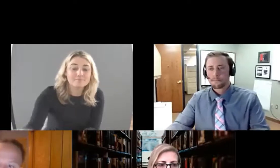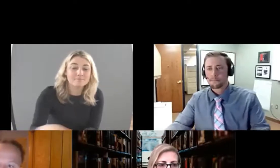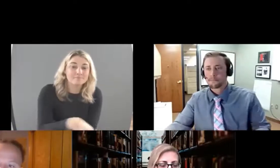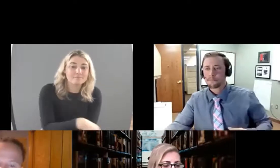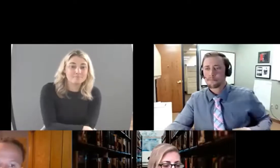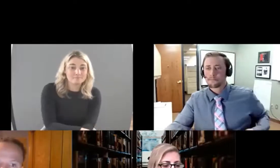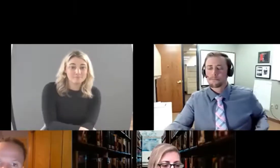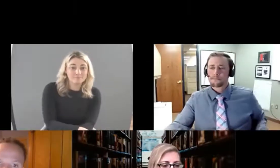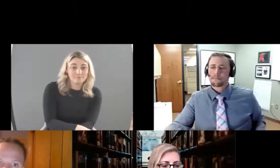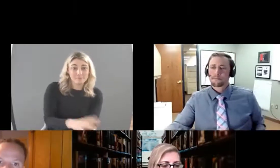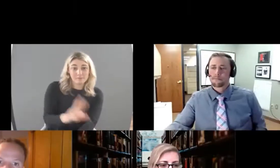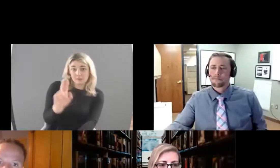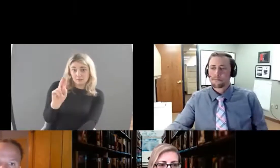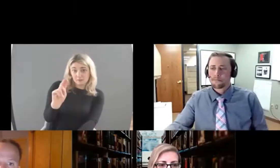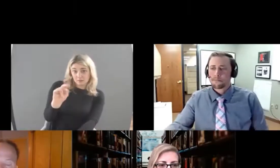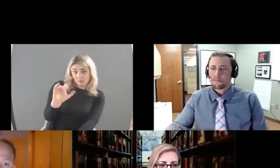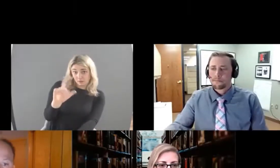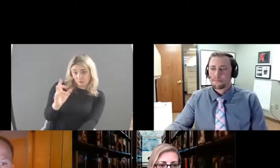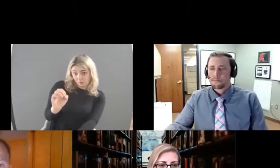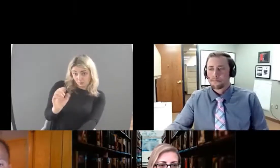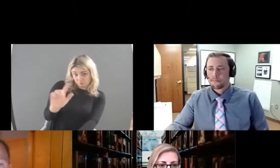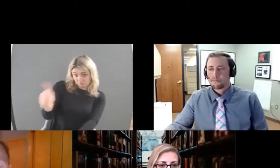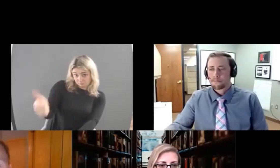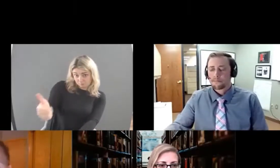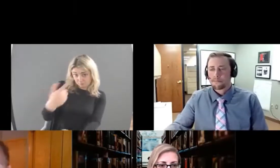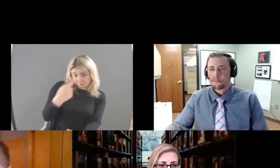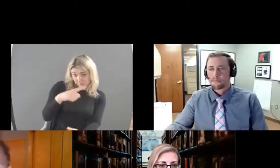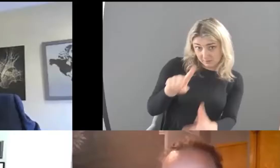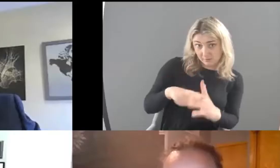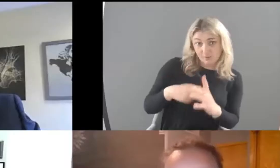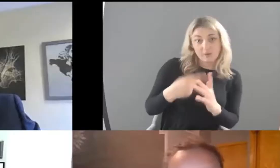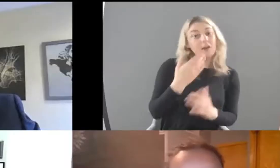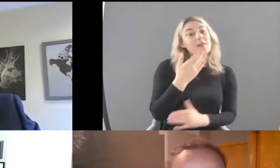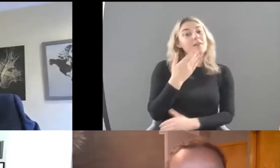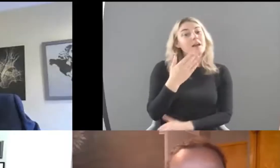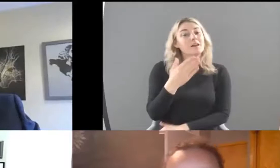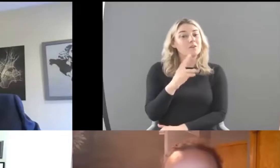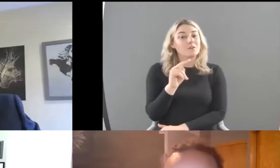to start. Thank you, Nicole. And and also thank you Tarrence